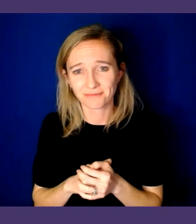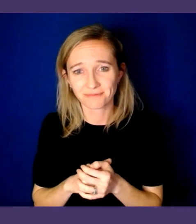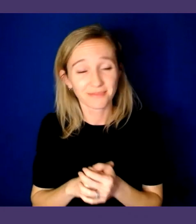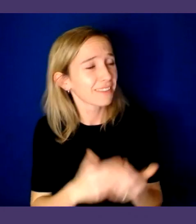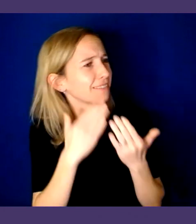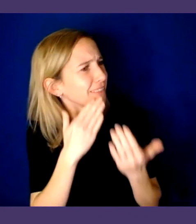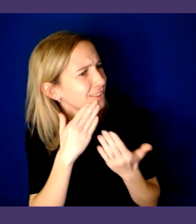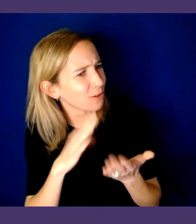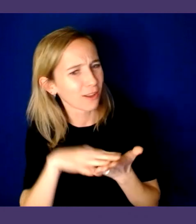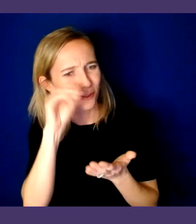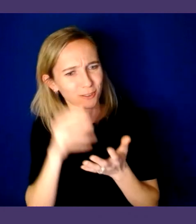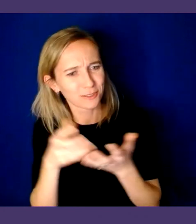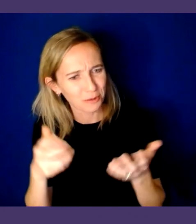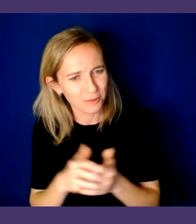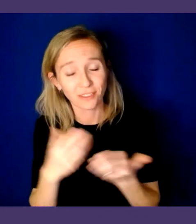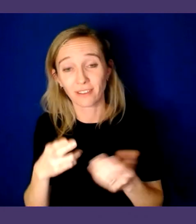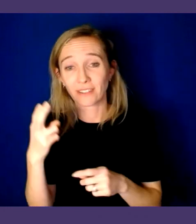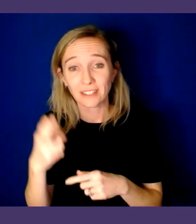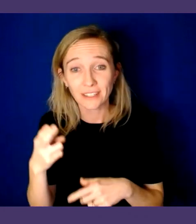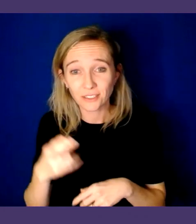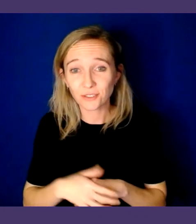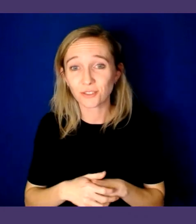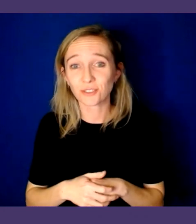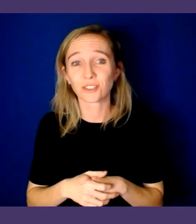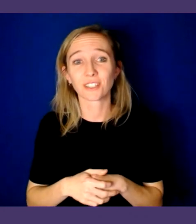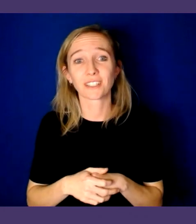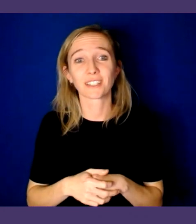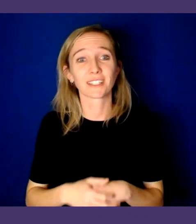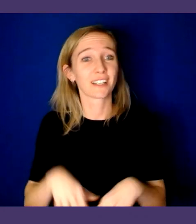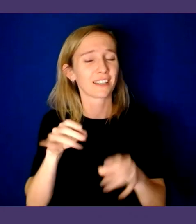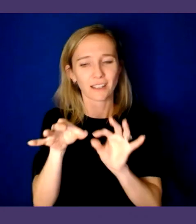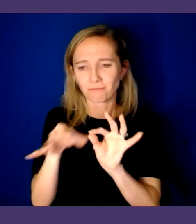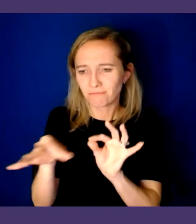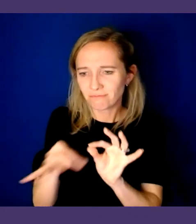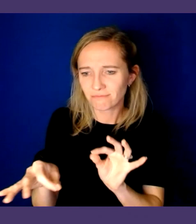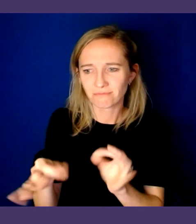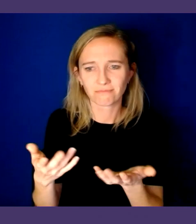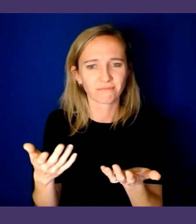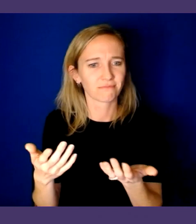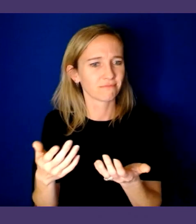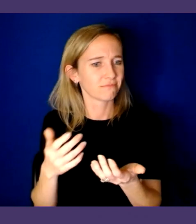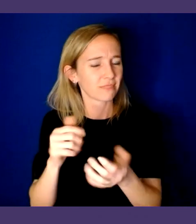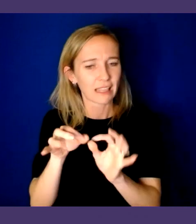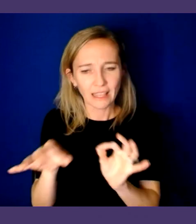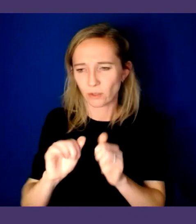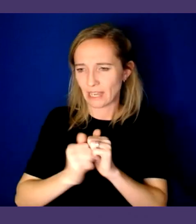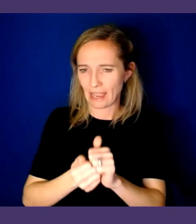a lot of history about nomenclature and why maybe things are written the way that they were and